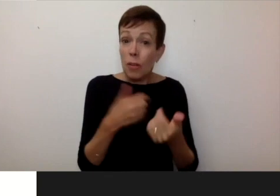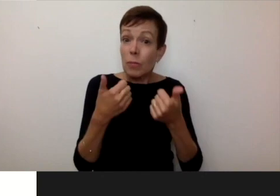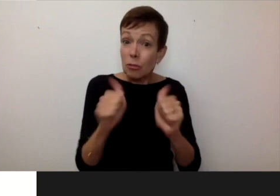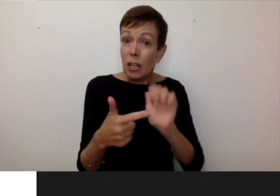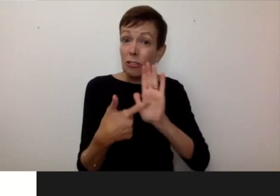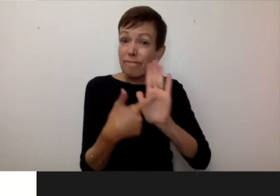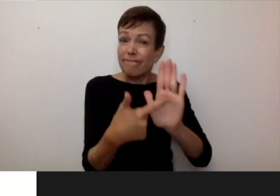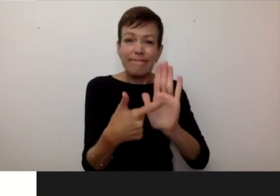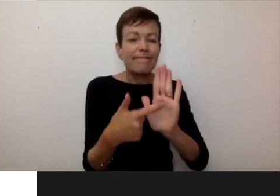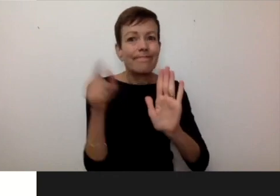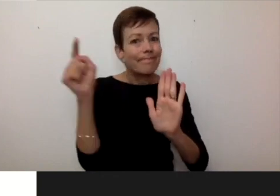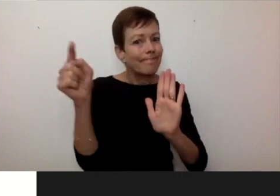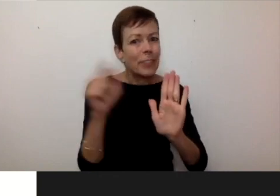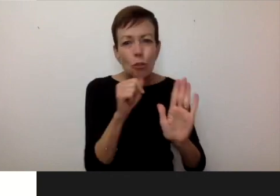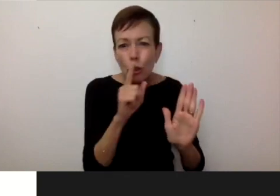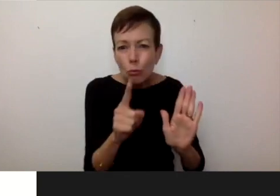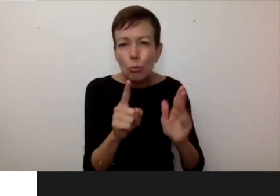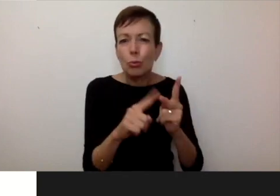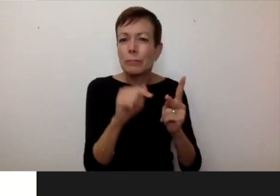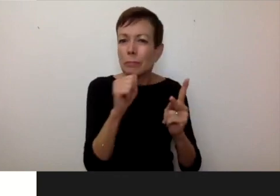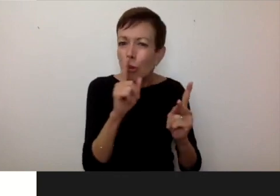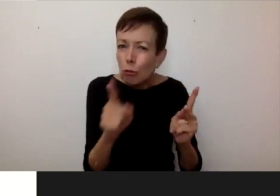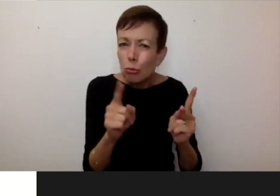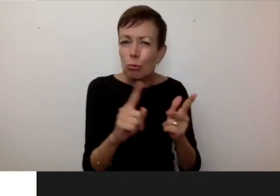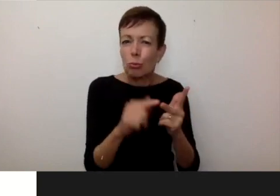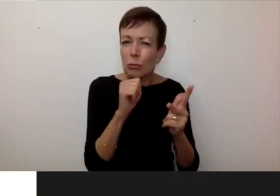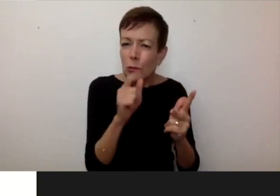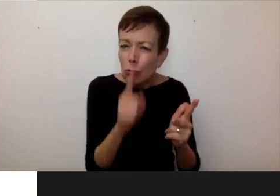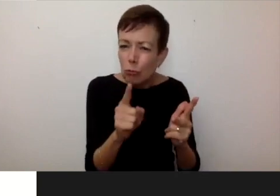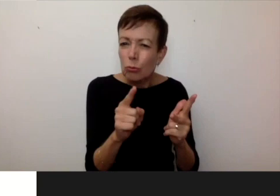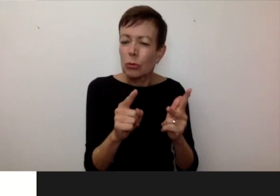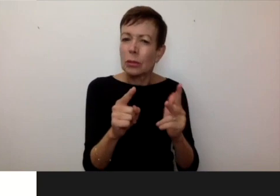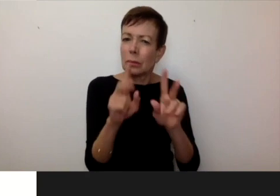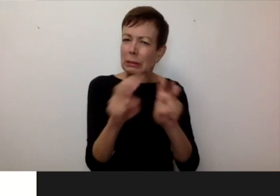presentations but we continue to so a really huge focus for the lobby